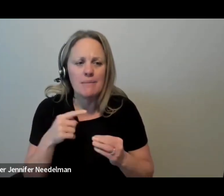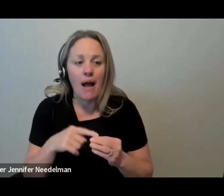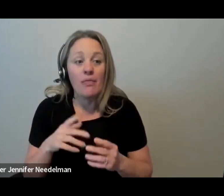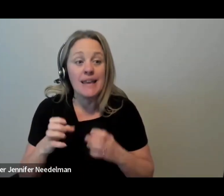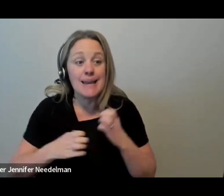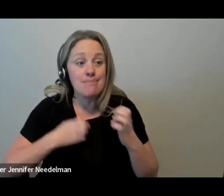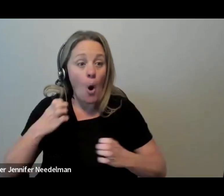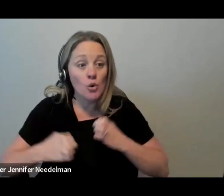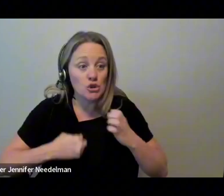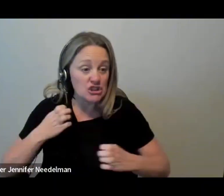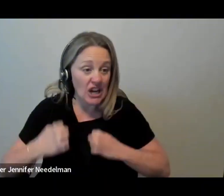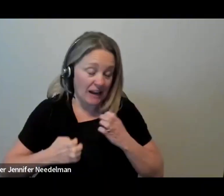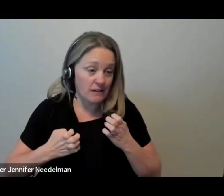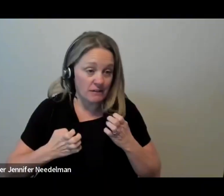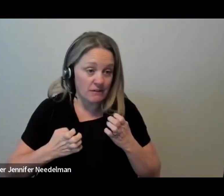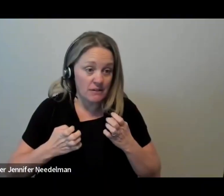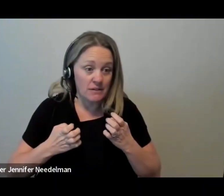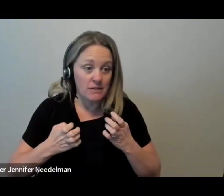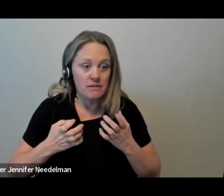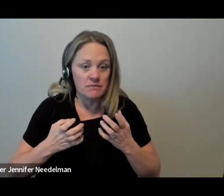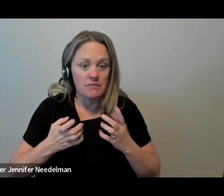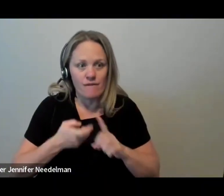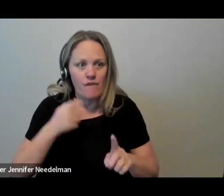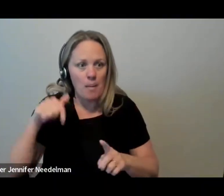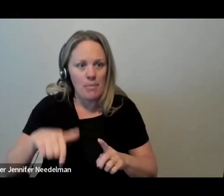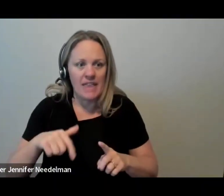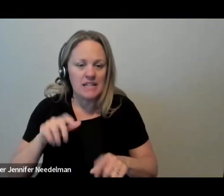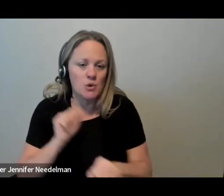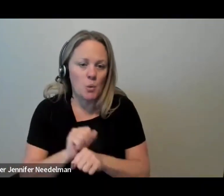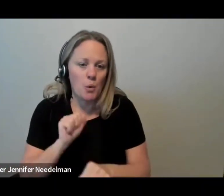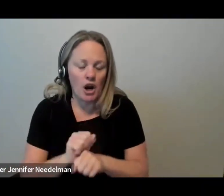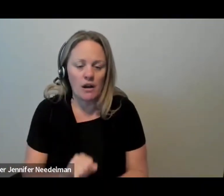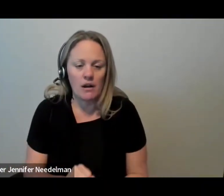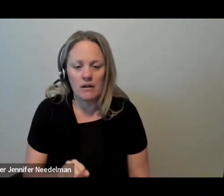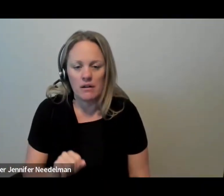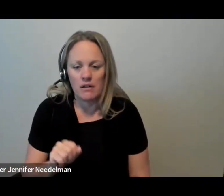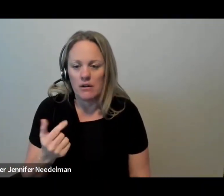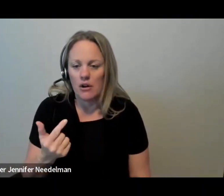that comes into this work, right? Absolutely. And, and Grace is needed from all around